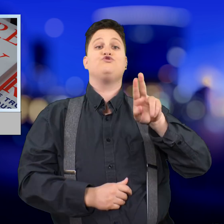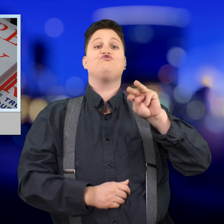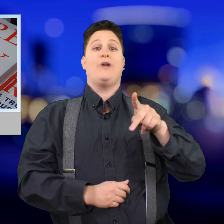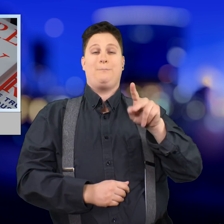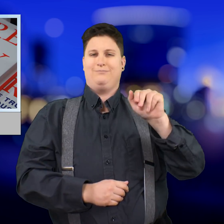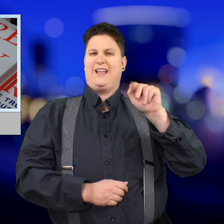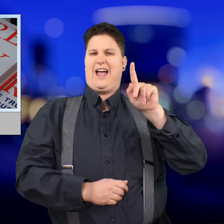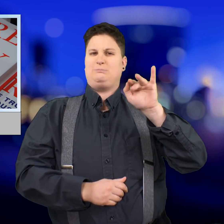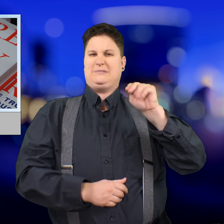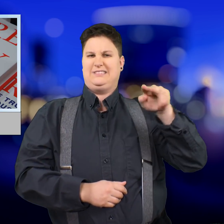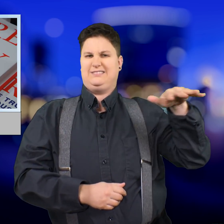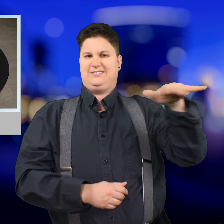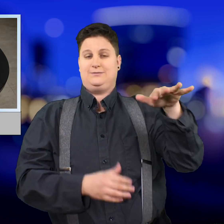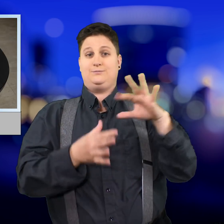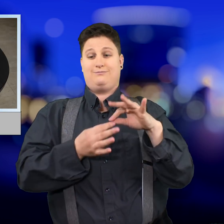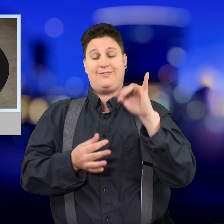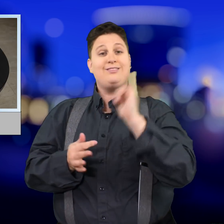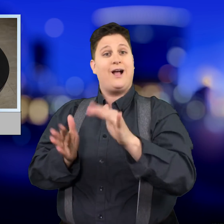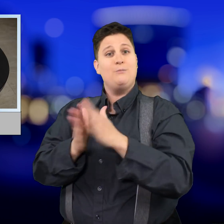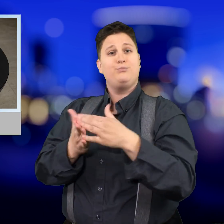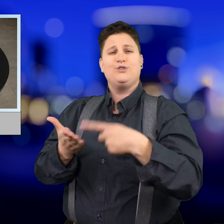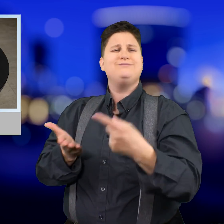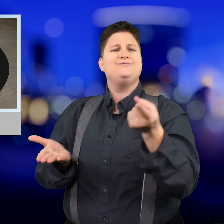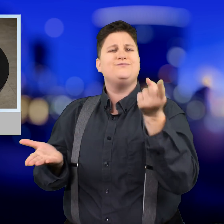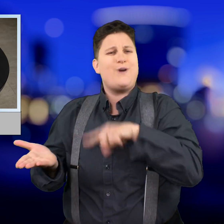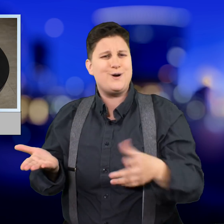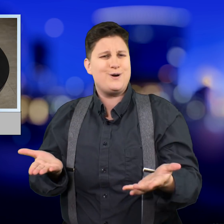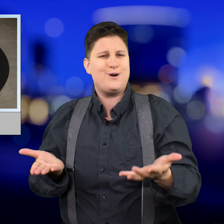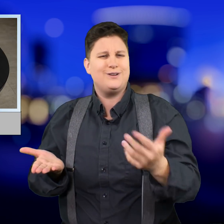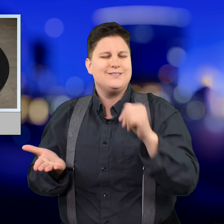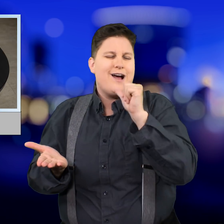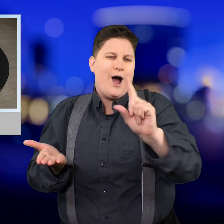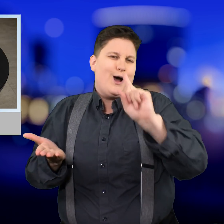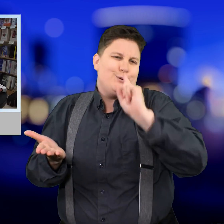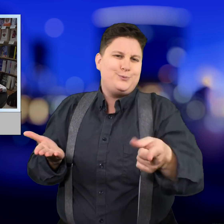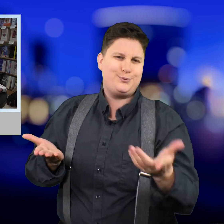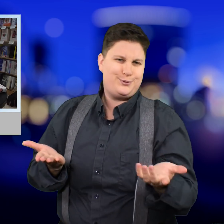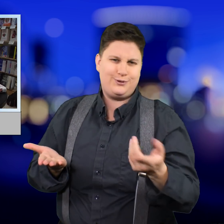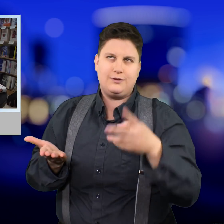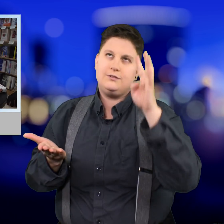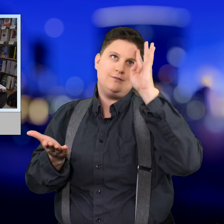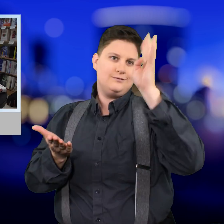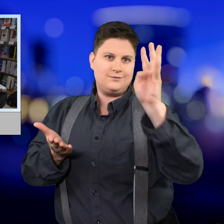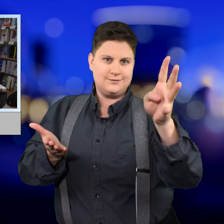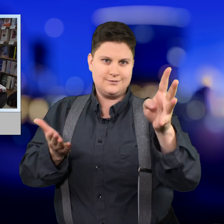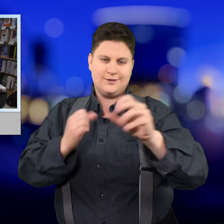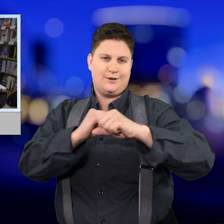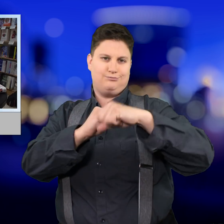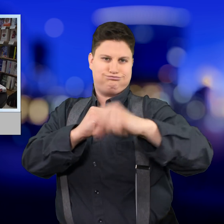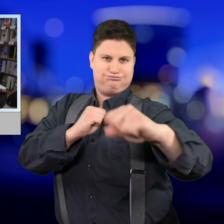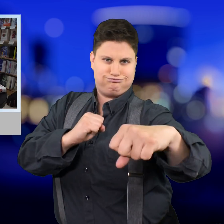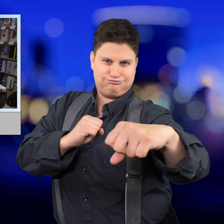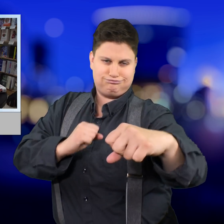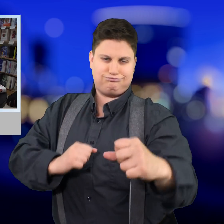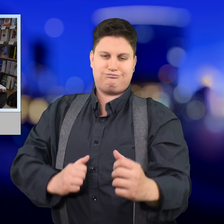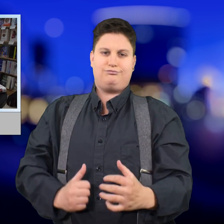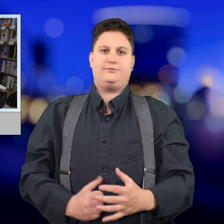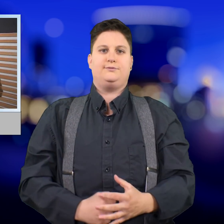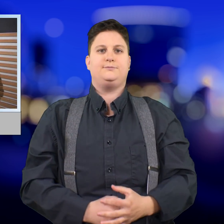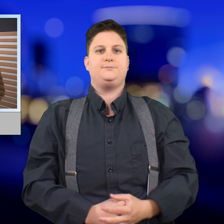The Trump administration says the book is phony and full of lies and it is attempting to discredit the book.